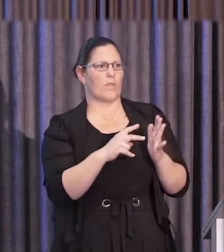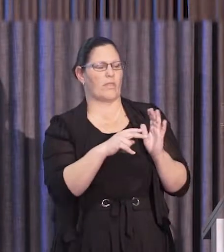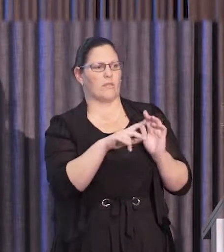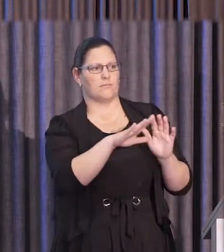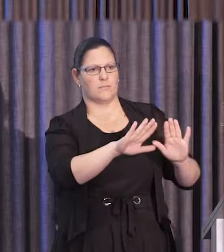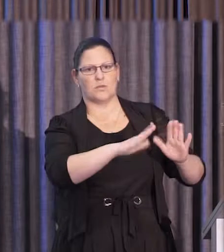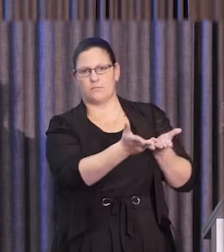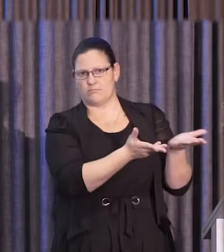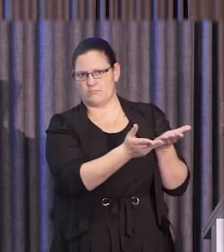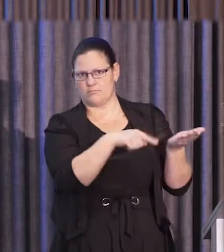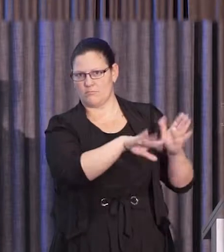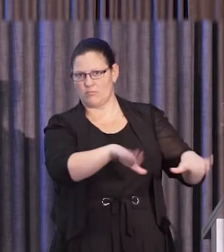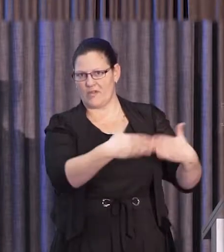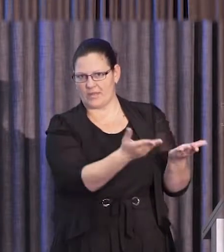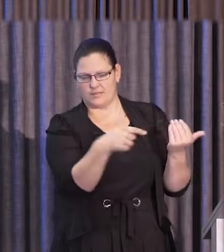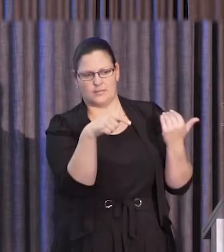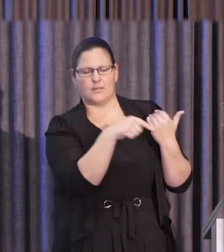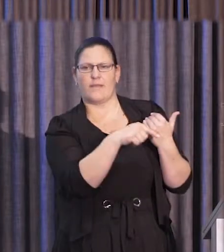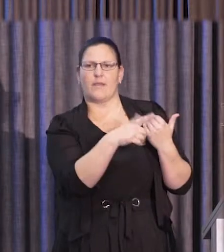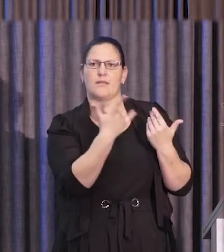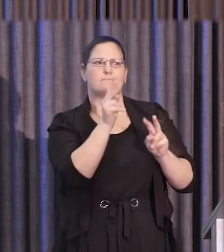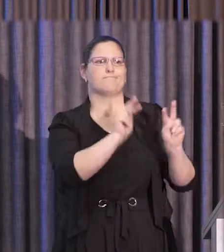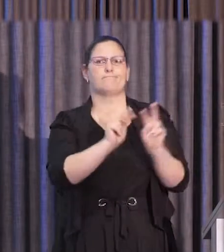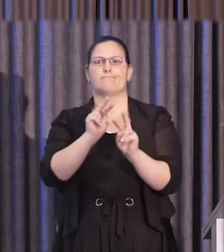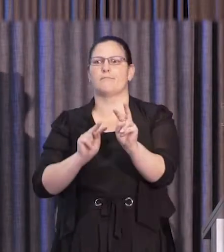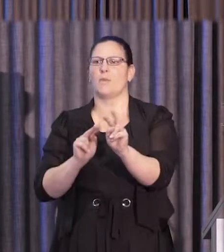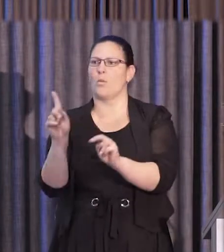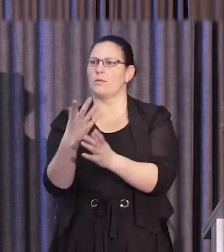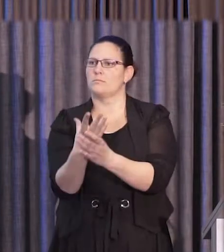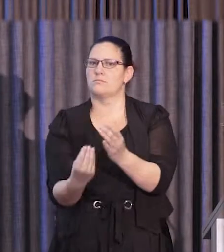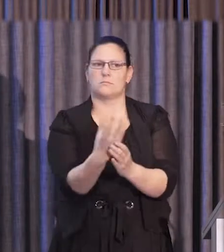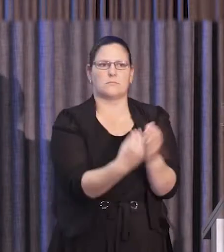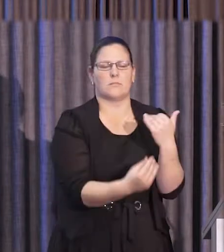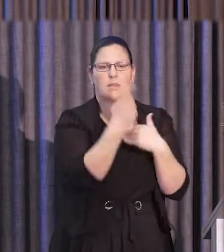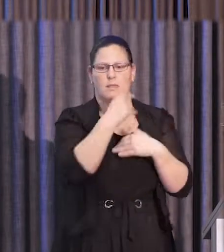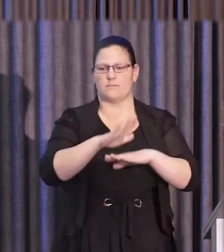around connecting and understanding where gaps in service provision in, and procuring and commissioning